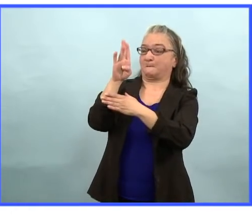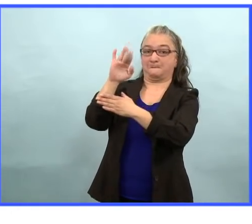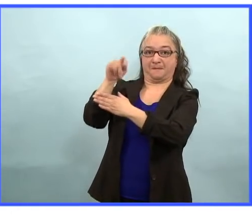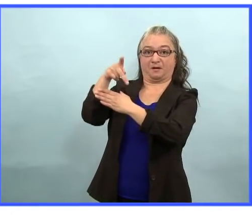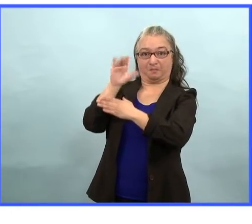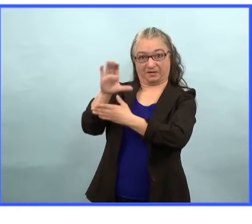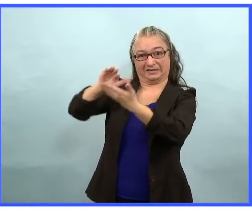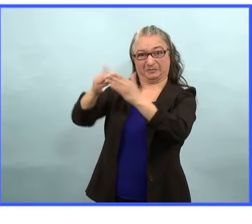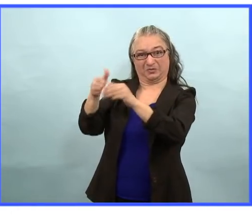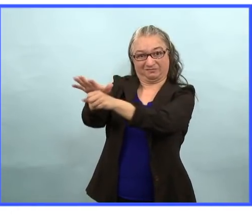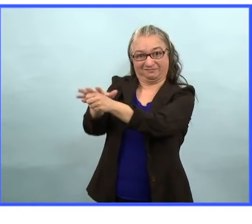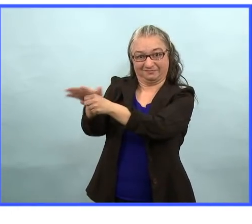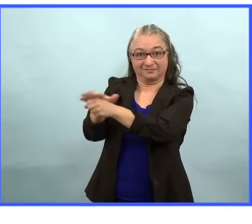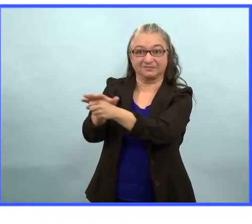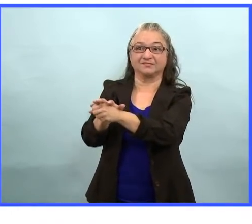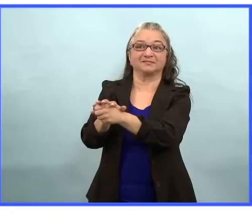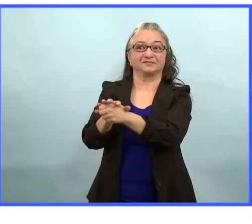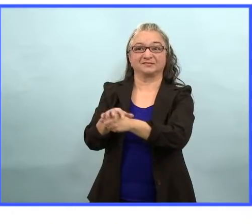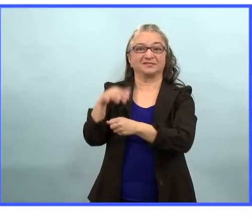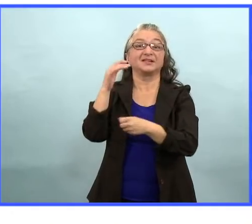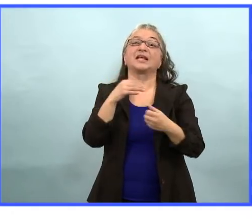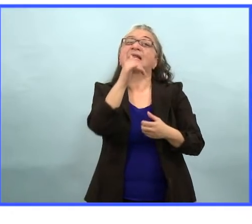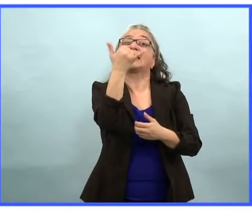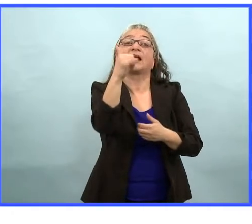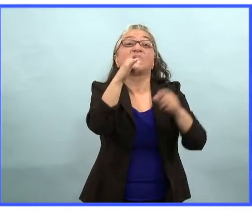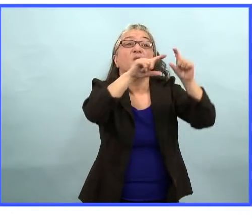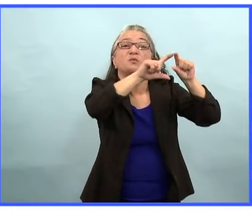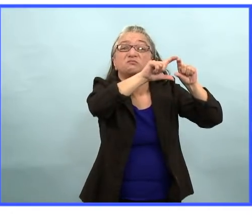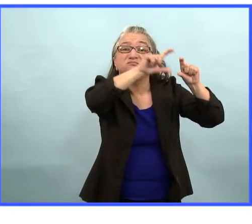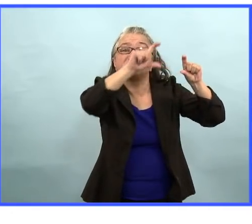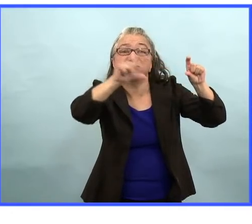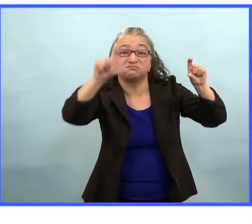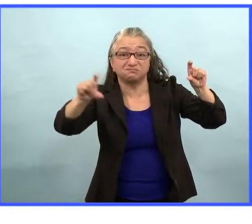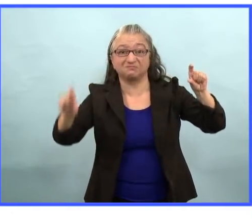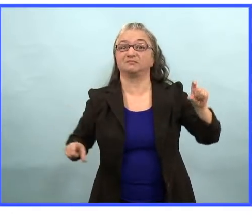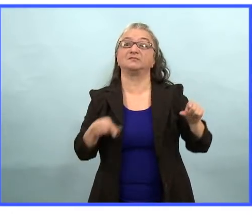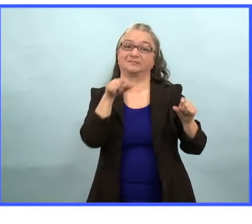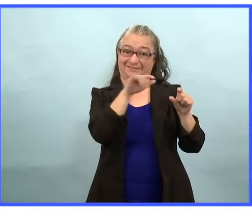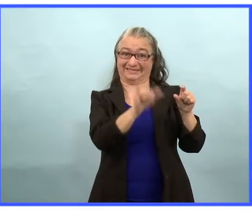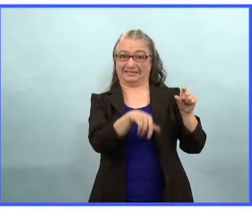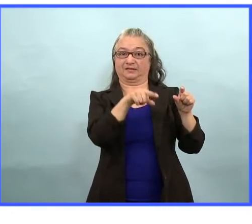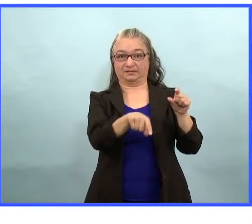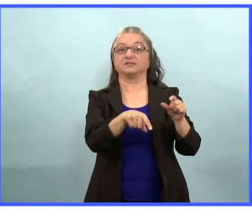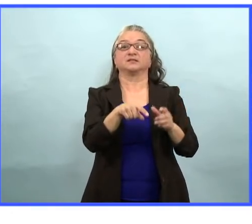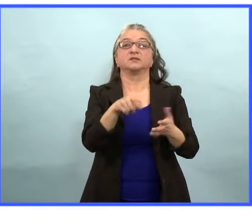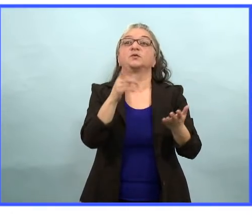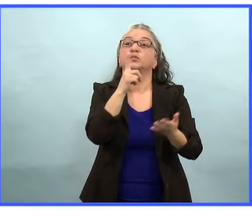and the lighter yellow color represents proportion of cases occurring in people who identify as white